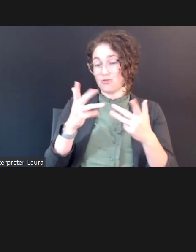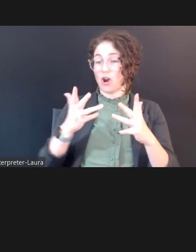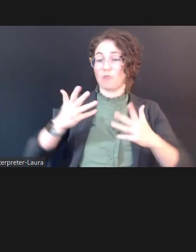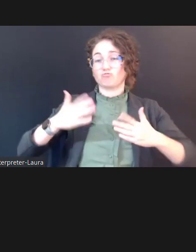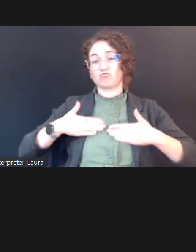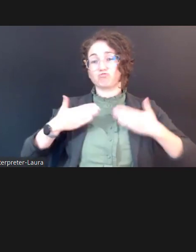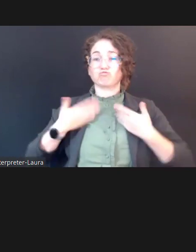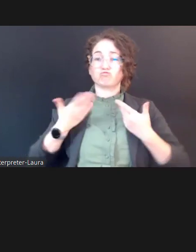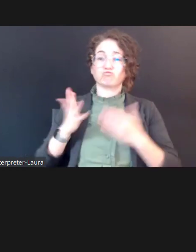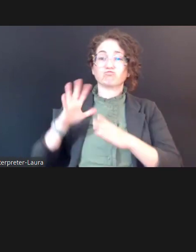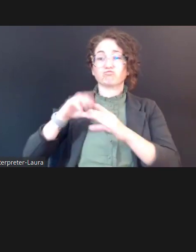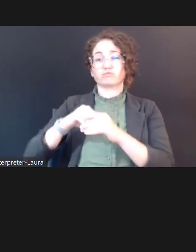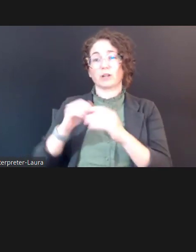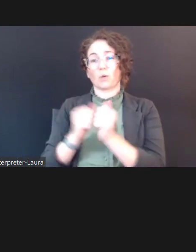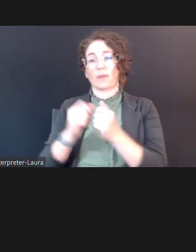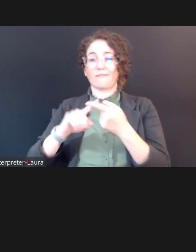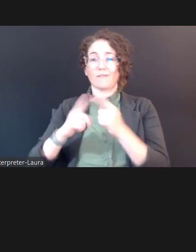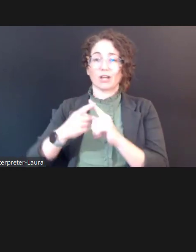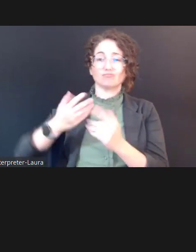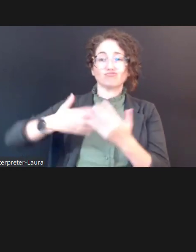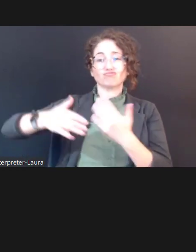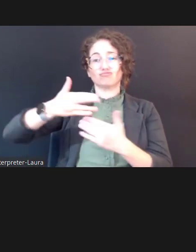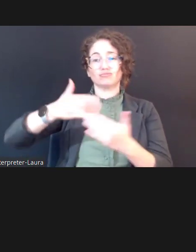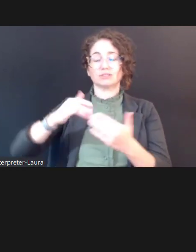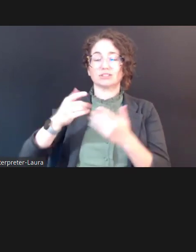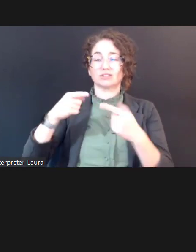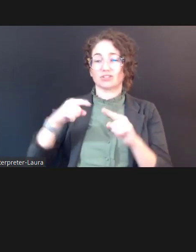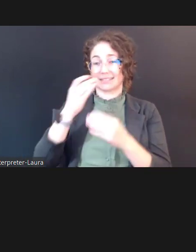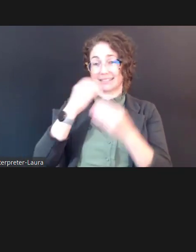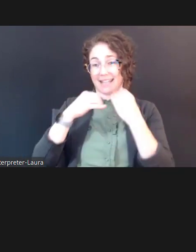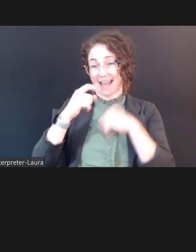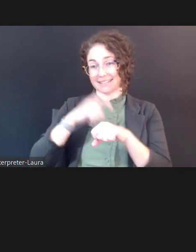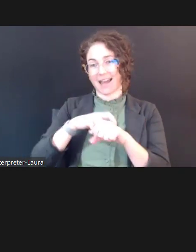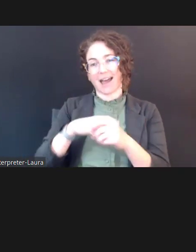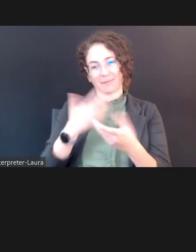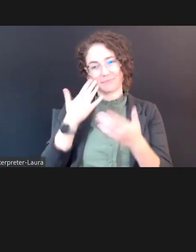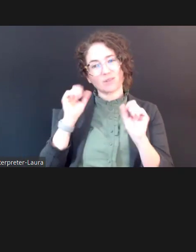friends at snack time. So, we can screen in a variety of environments including the